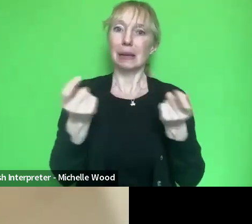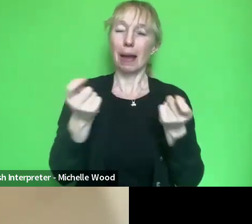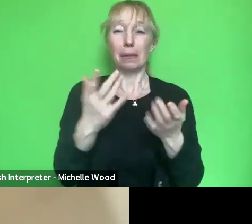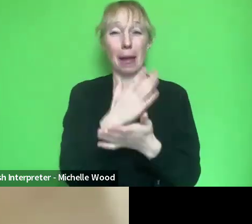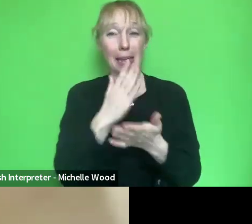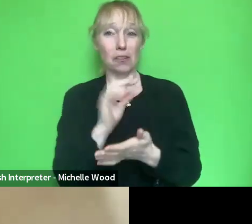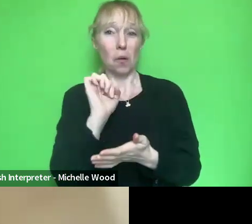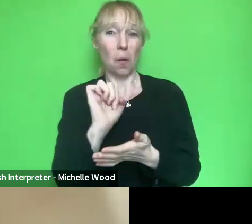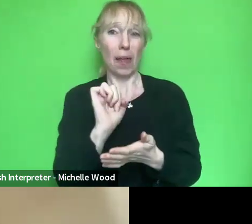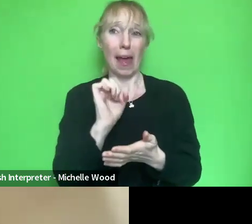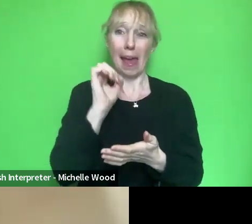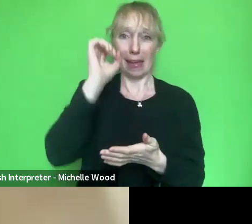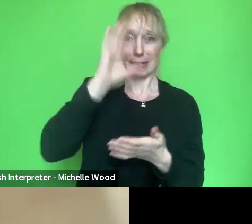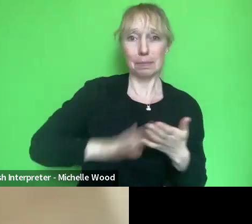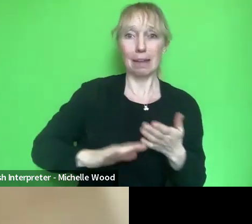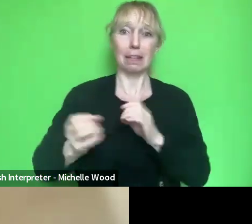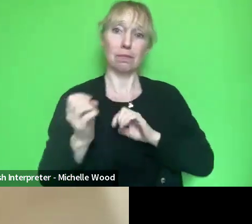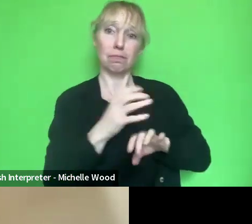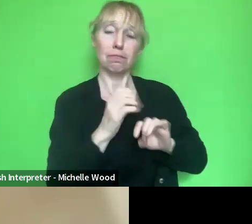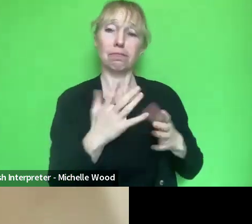particularly those that are going on within people and culture.